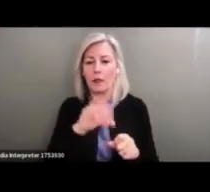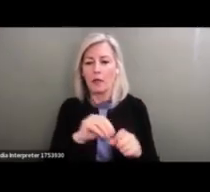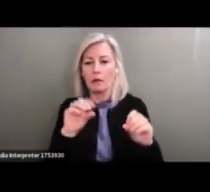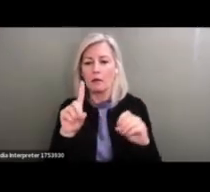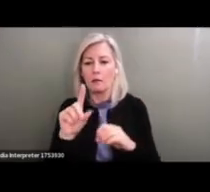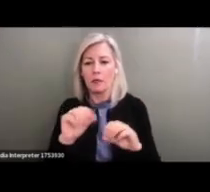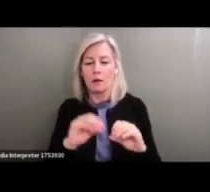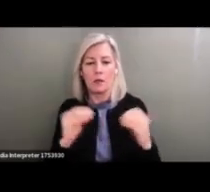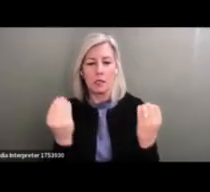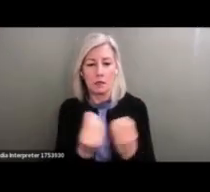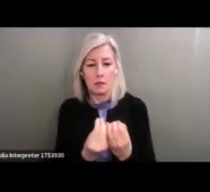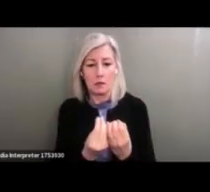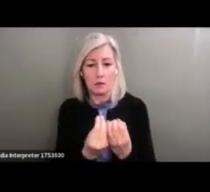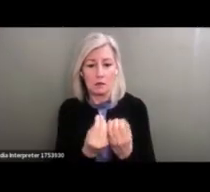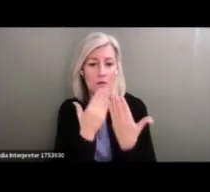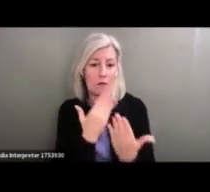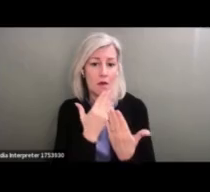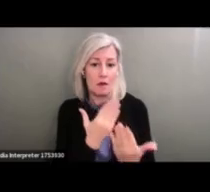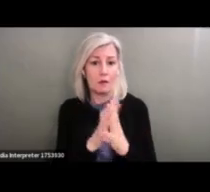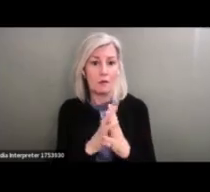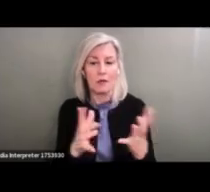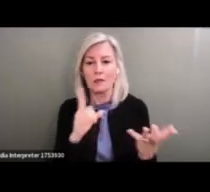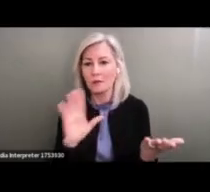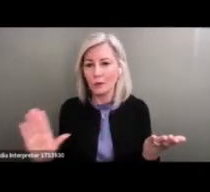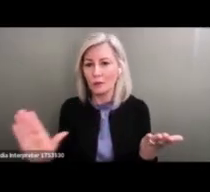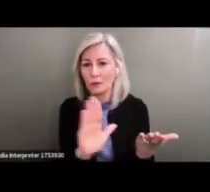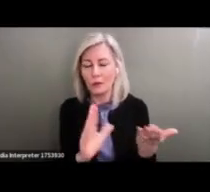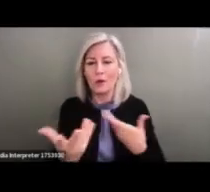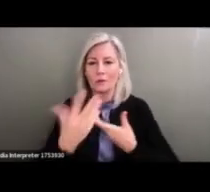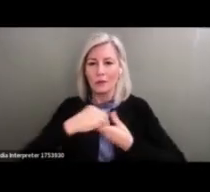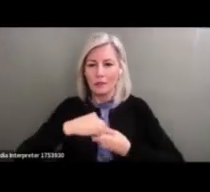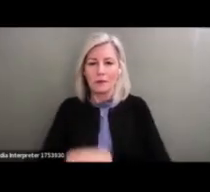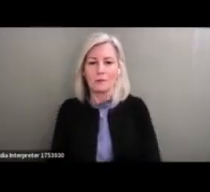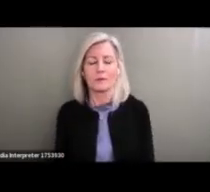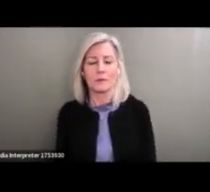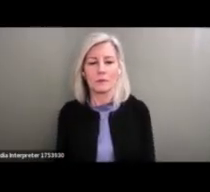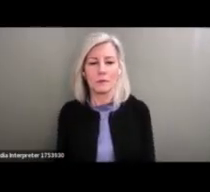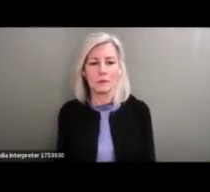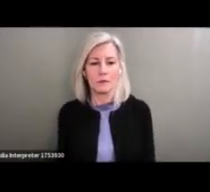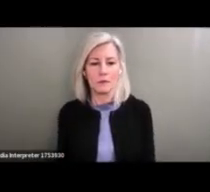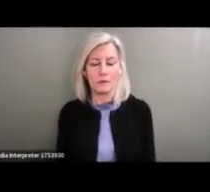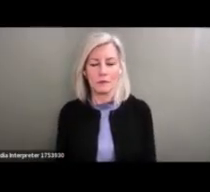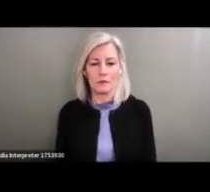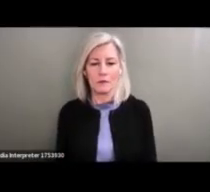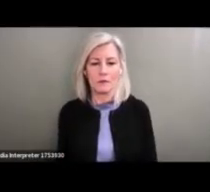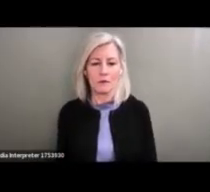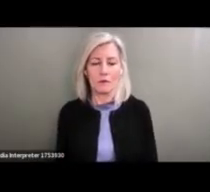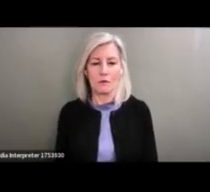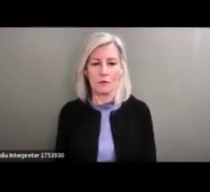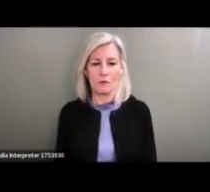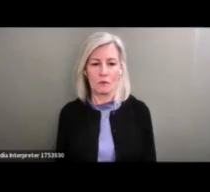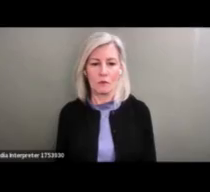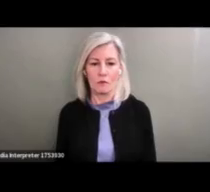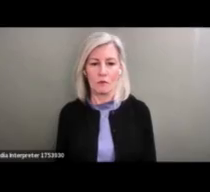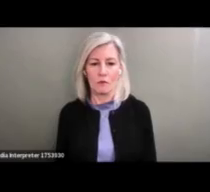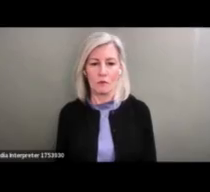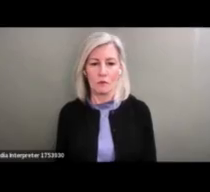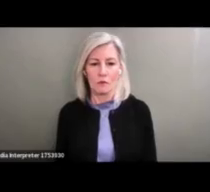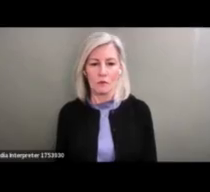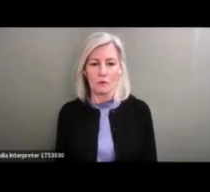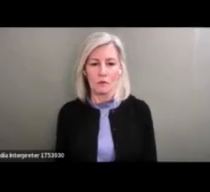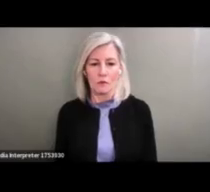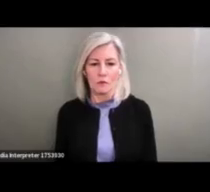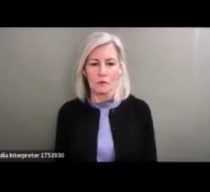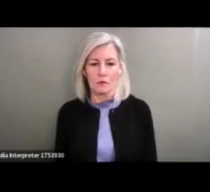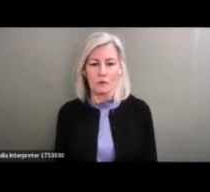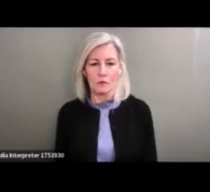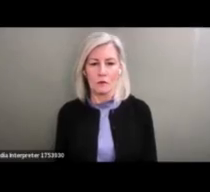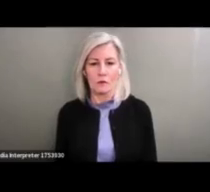So thank you very much for your participation. I'm going to go ahead and end the poll.